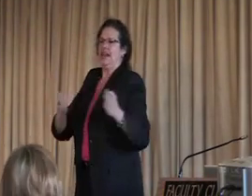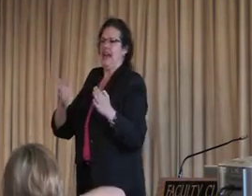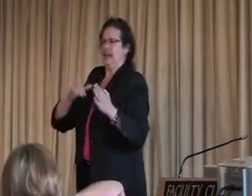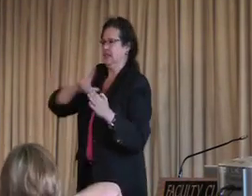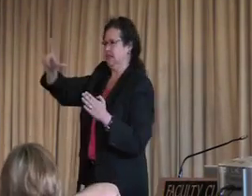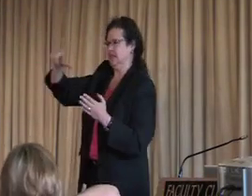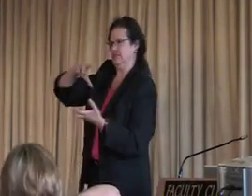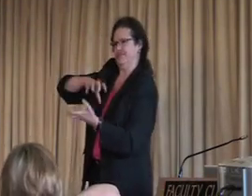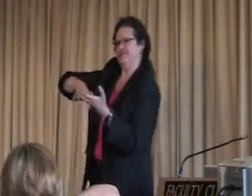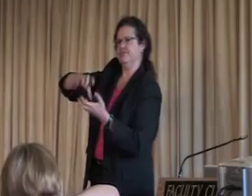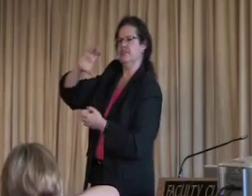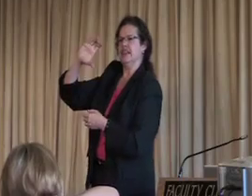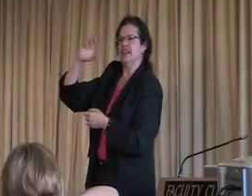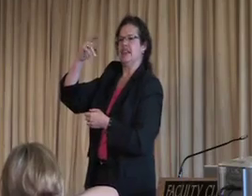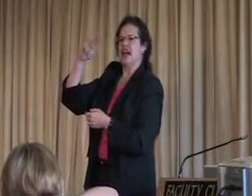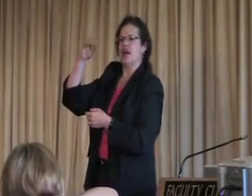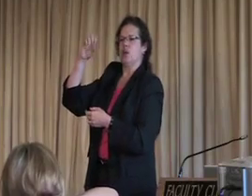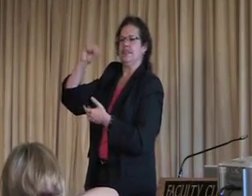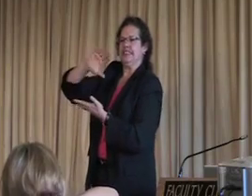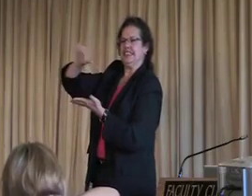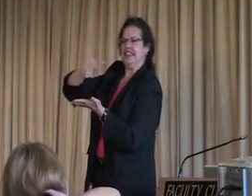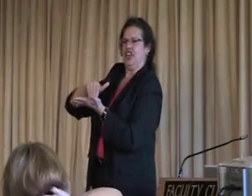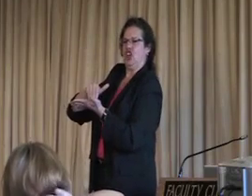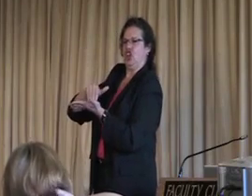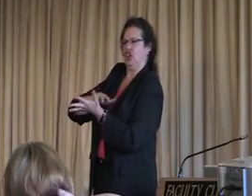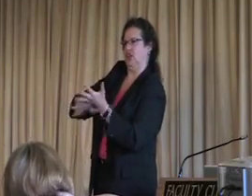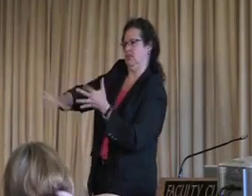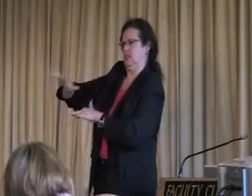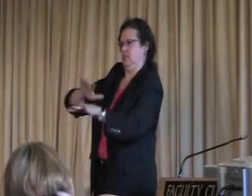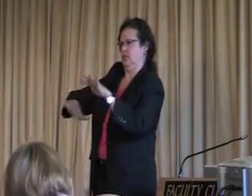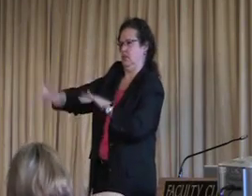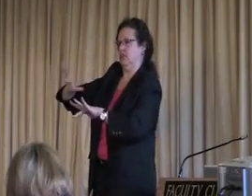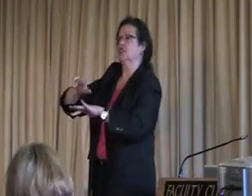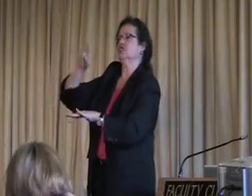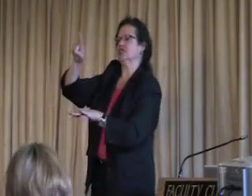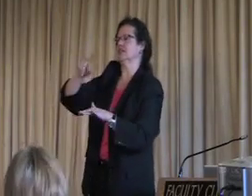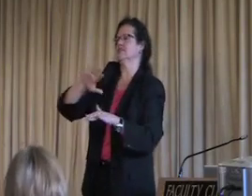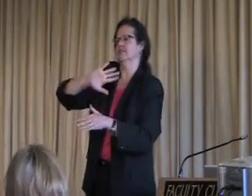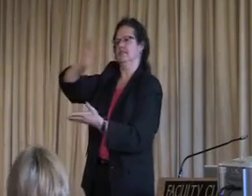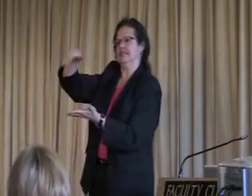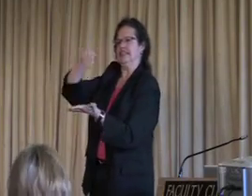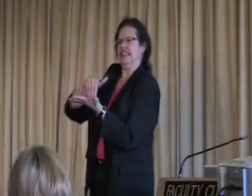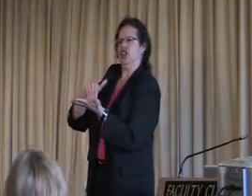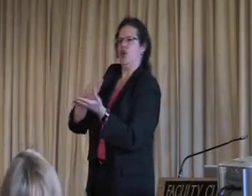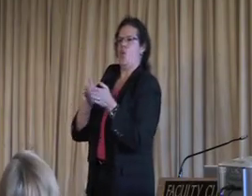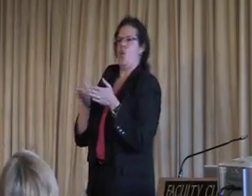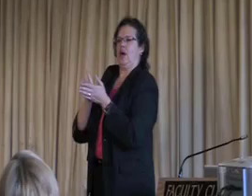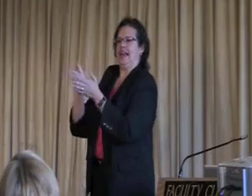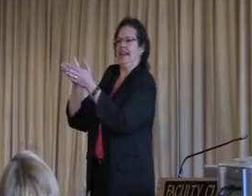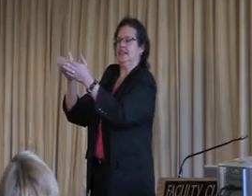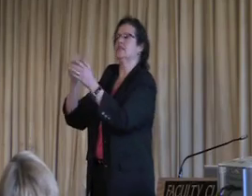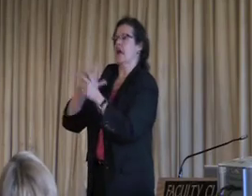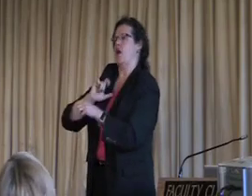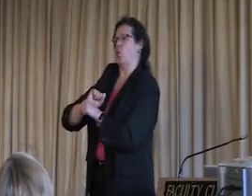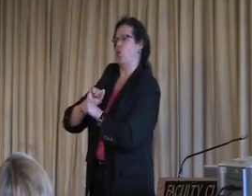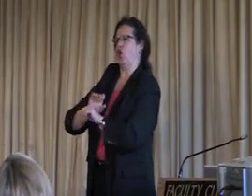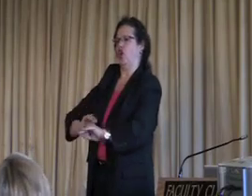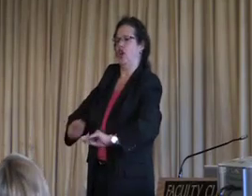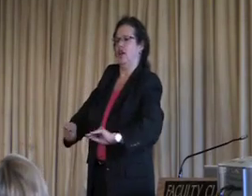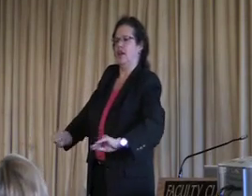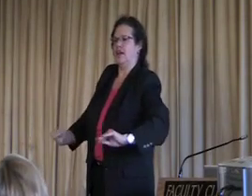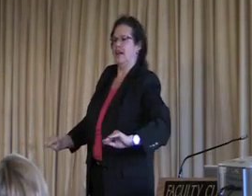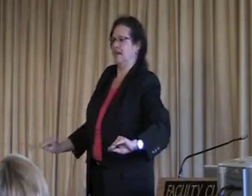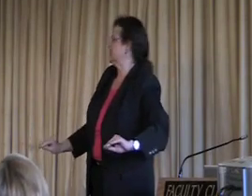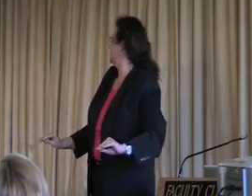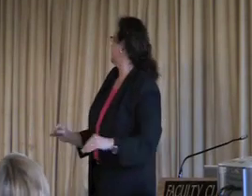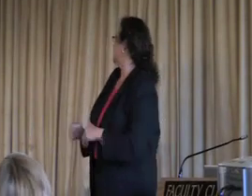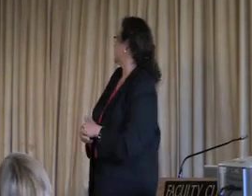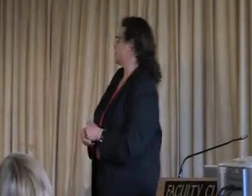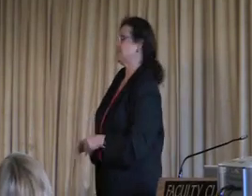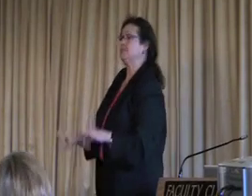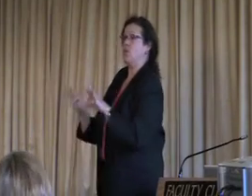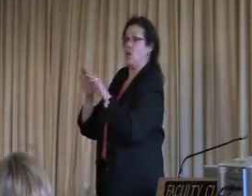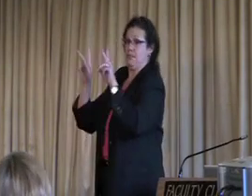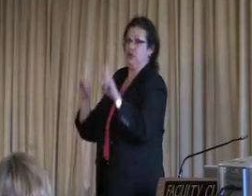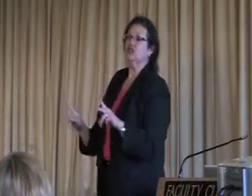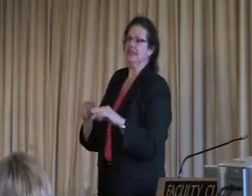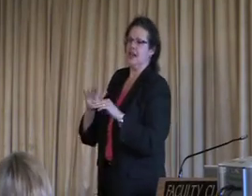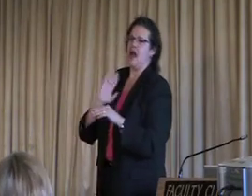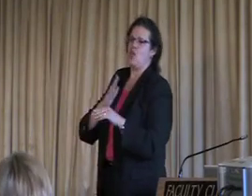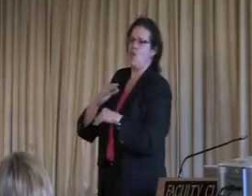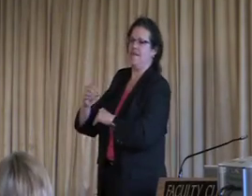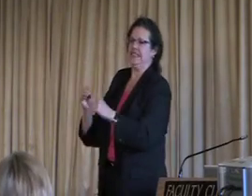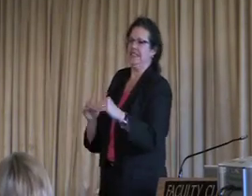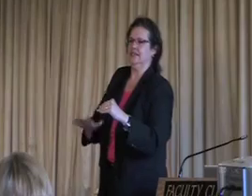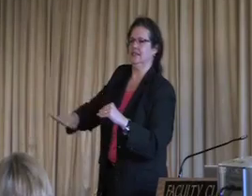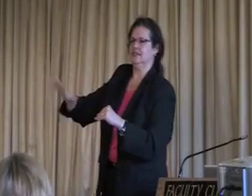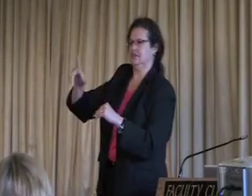but she was the one who could take all of that chaos and put it in order. Certainly